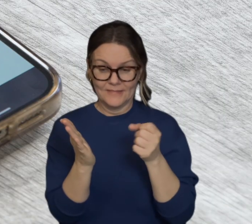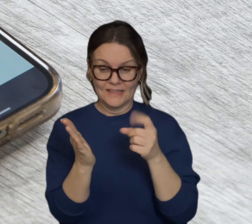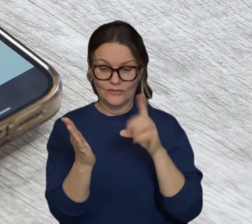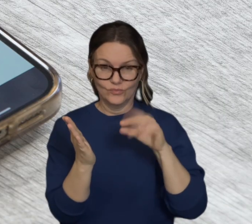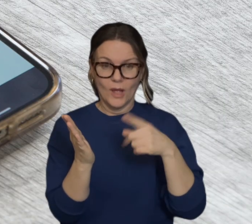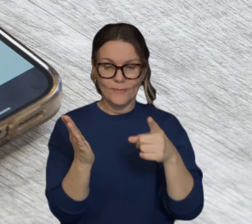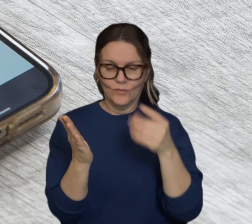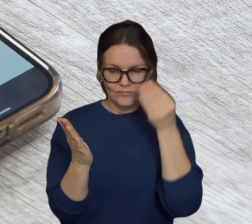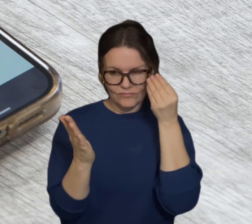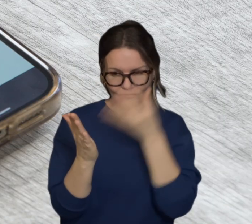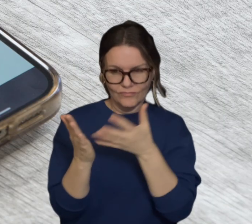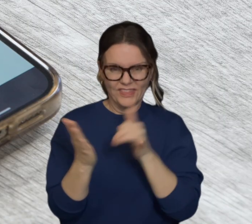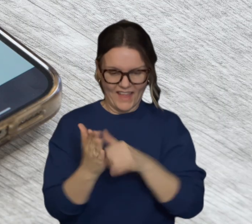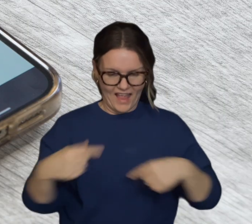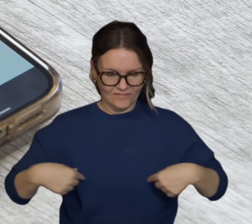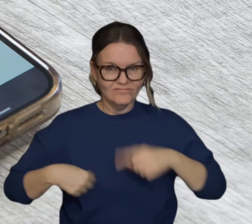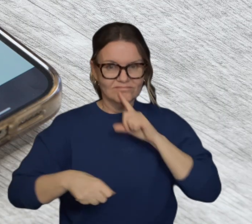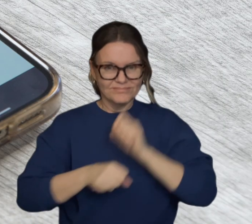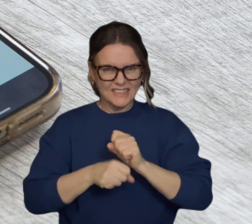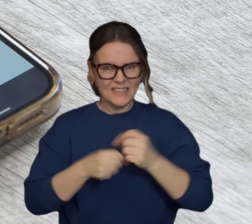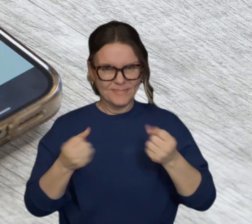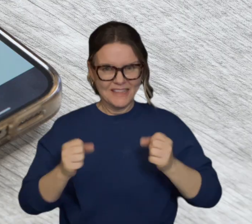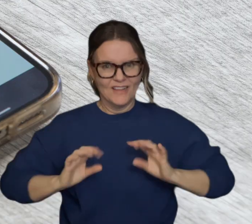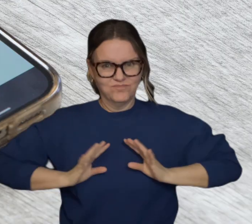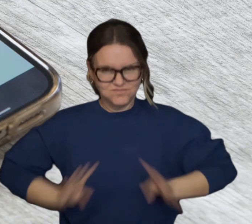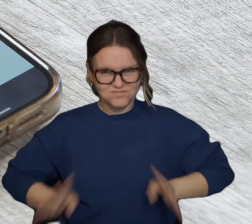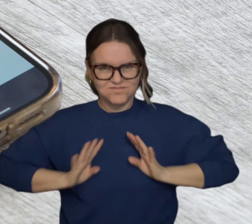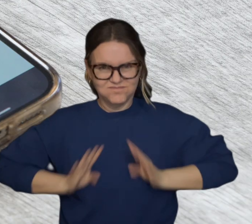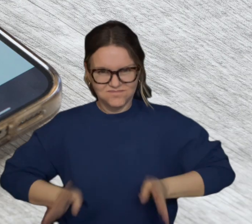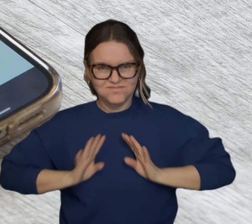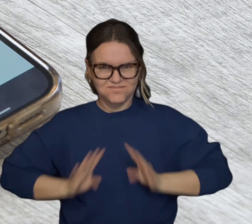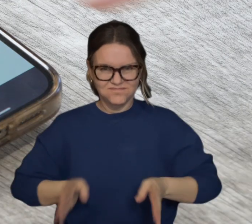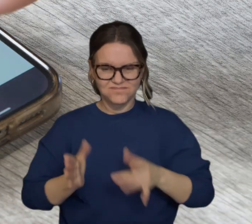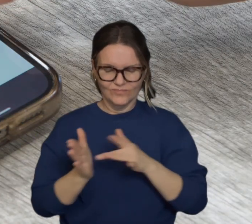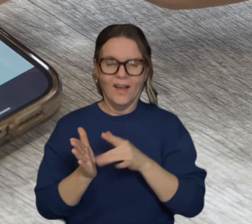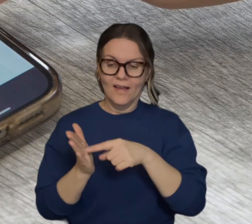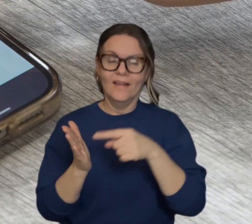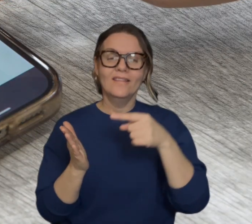you'll see that it switches to expression mode and you can adjust your section level